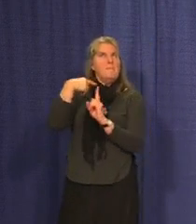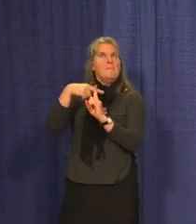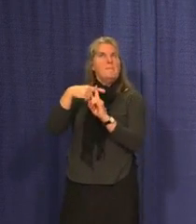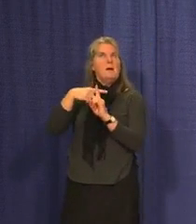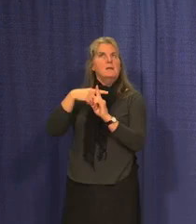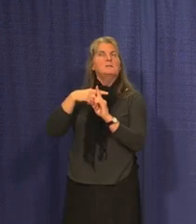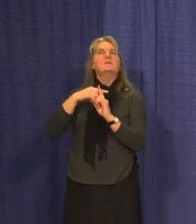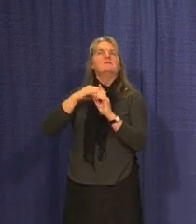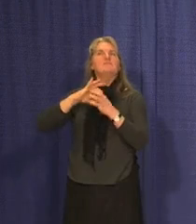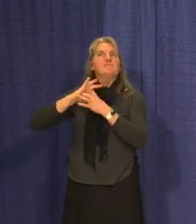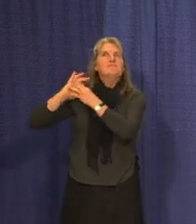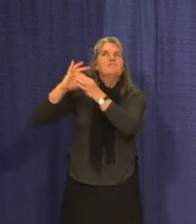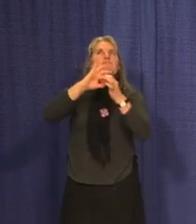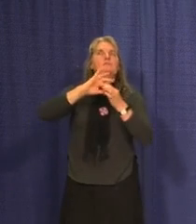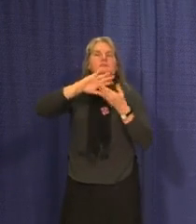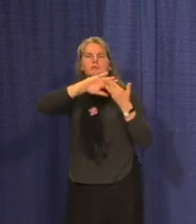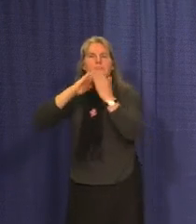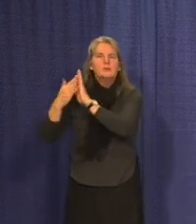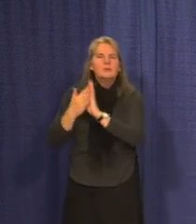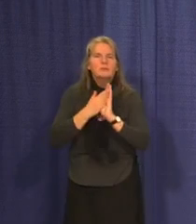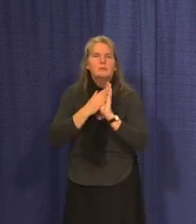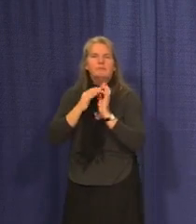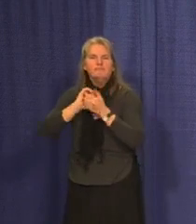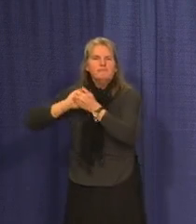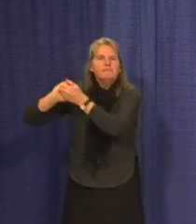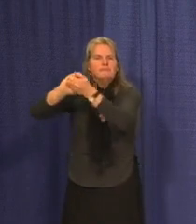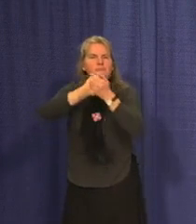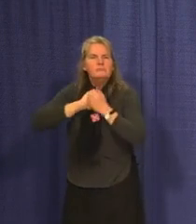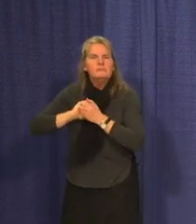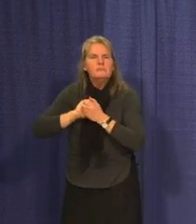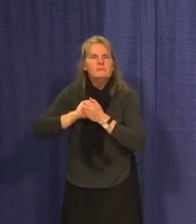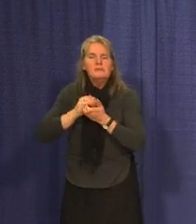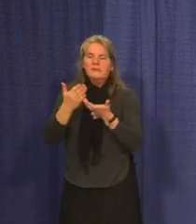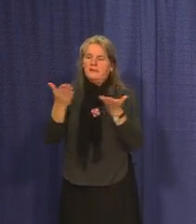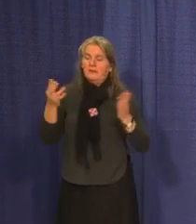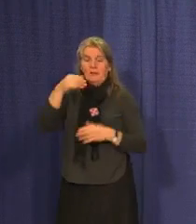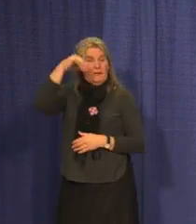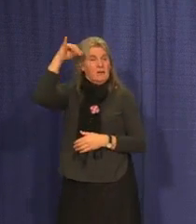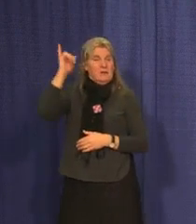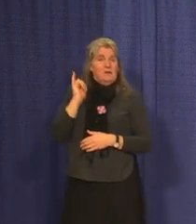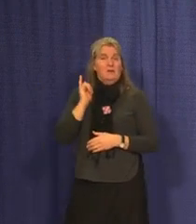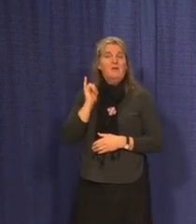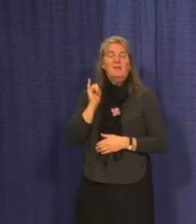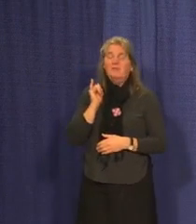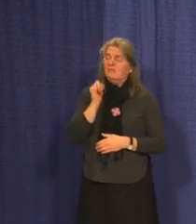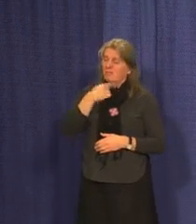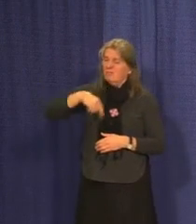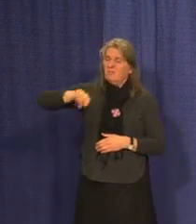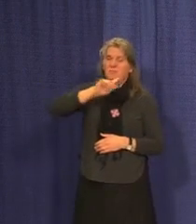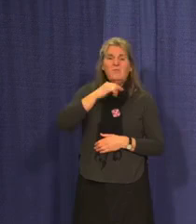make a positive impact on community togetherness and solidarity. We are a community that is held